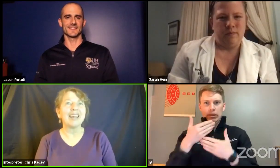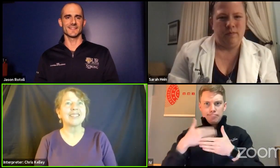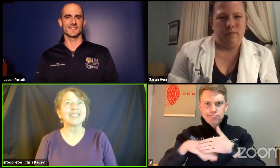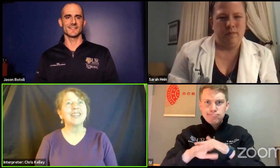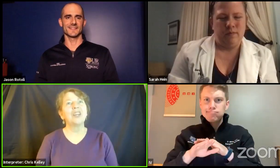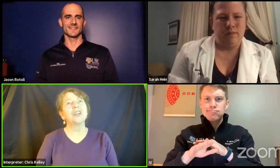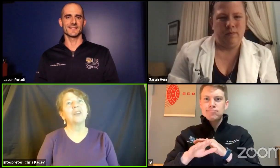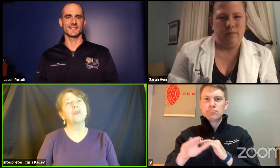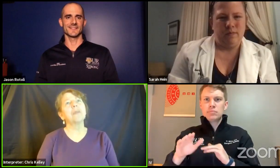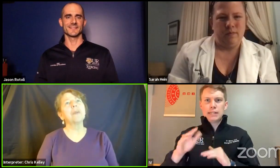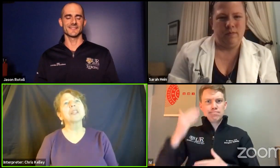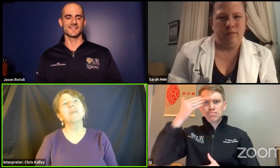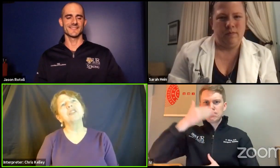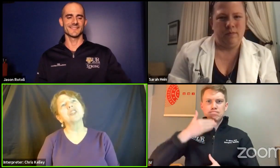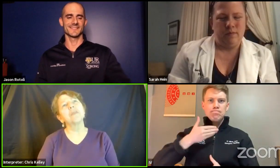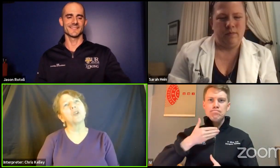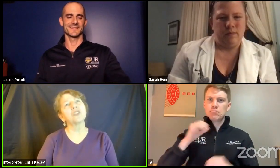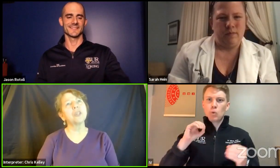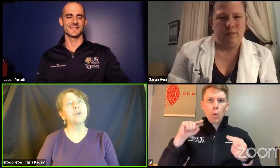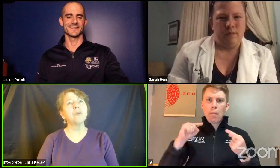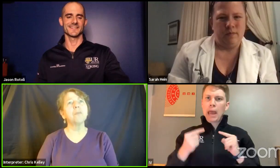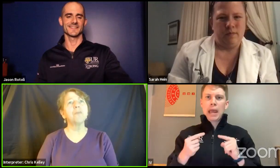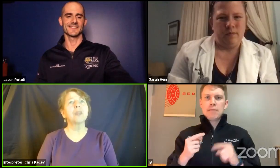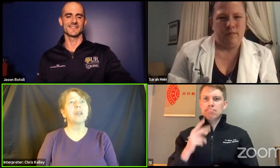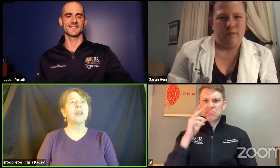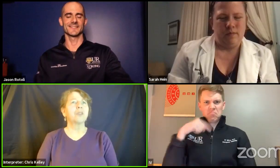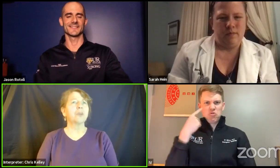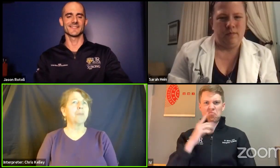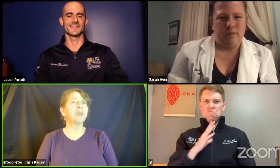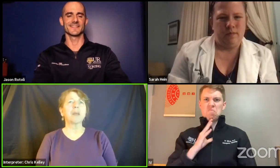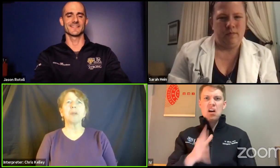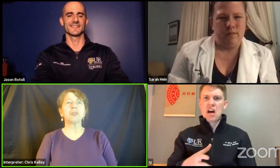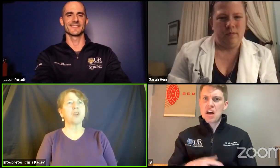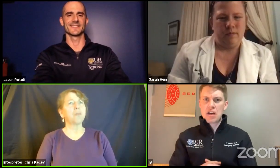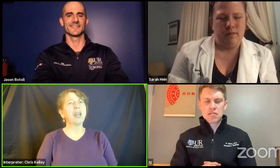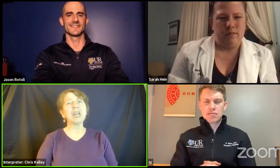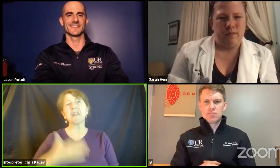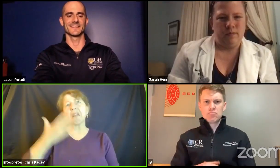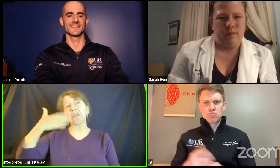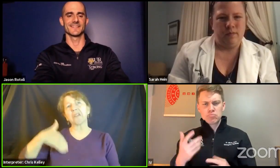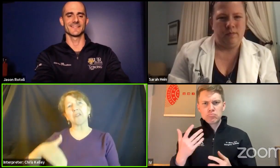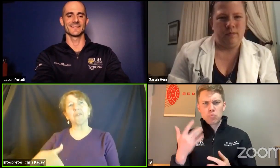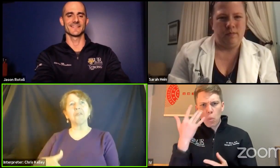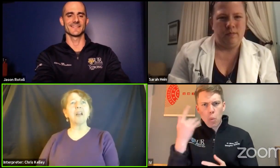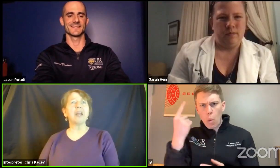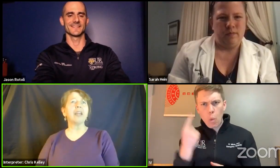room. I feel bad that it was a gallbladder issue, but glad it wasn't a heart attack.